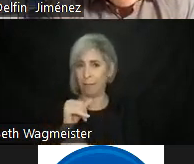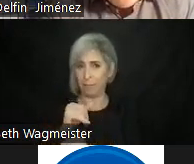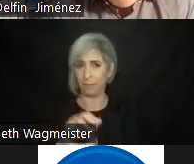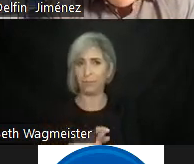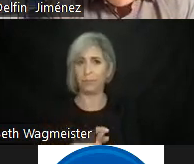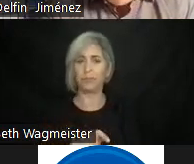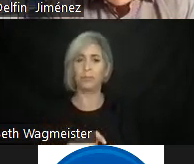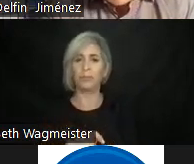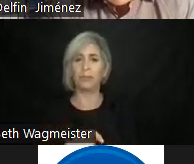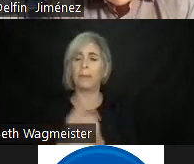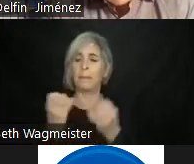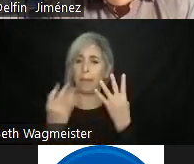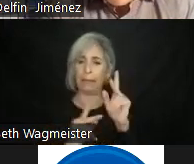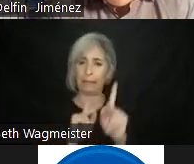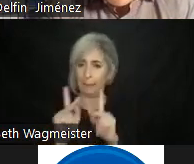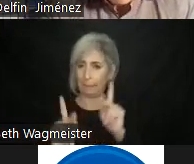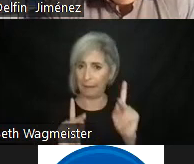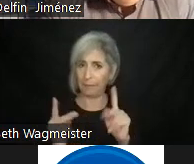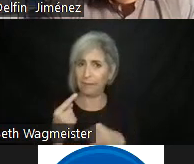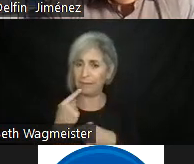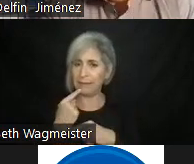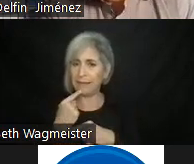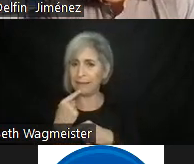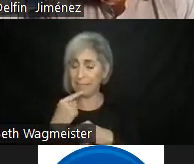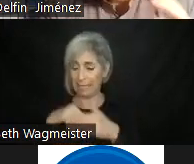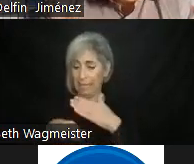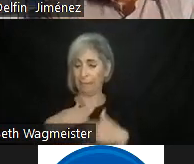Many people say in my house I do what I want.